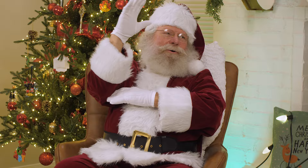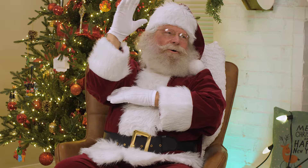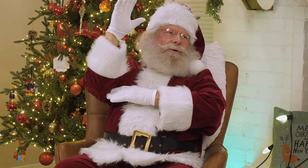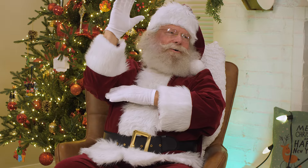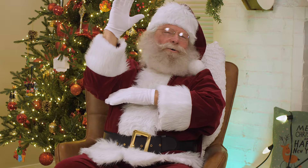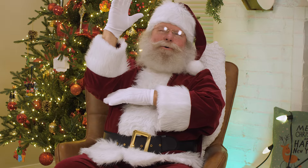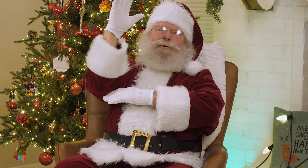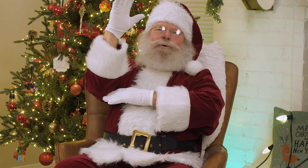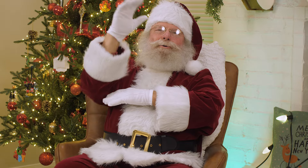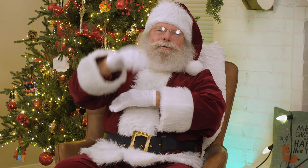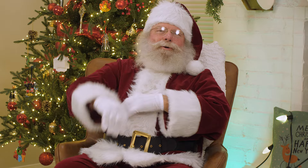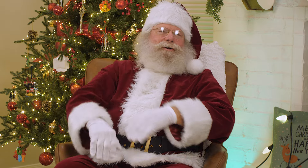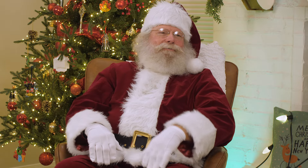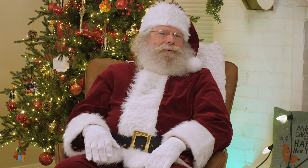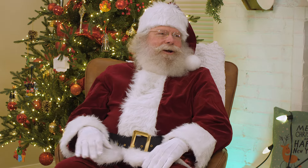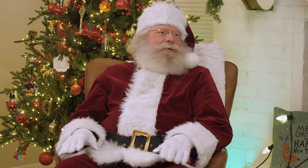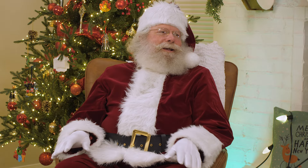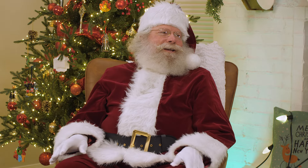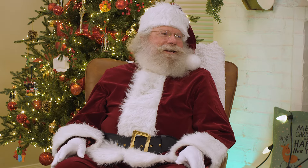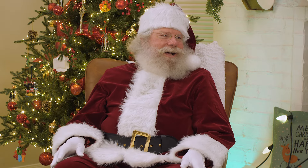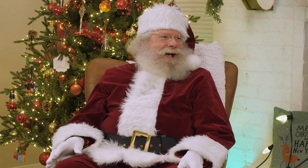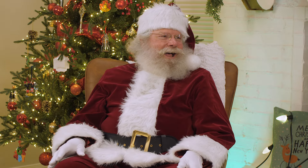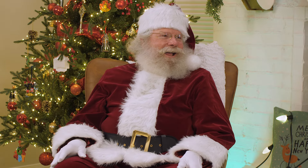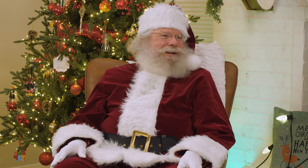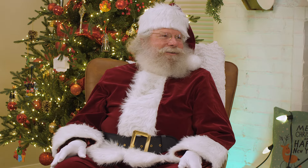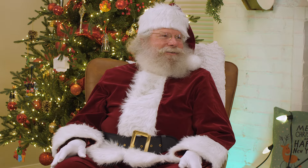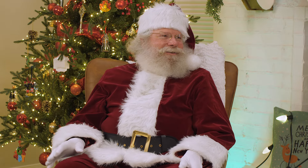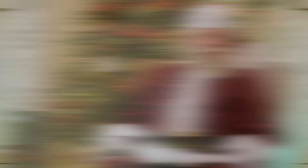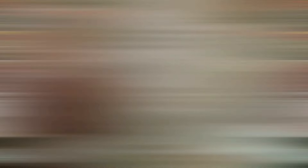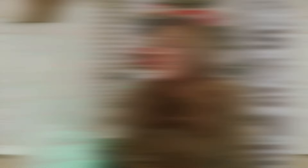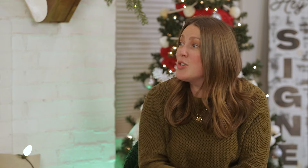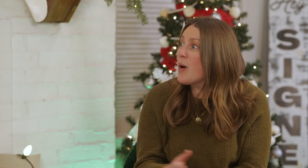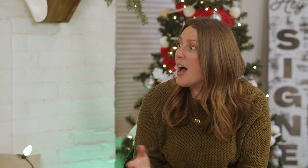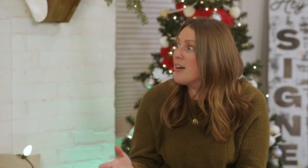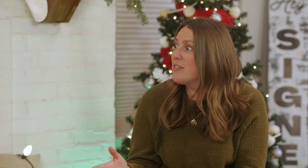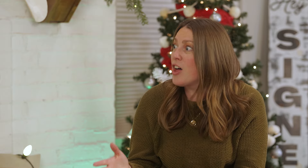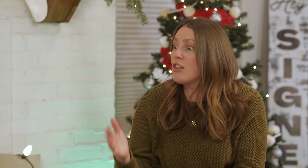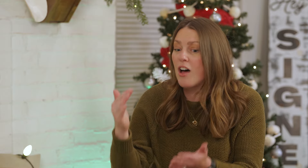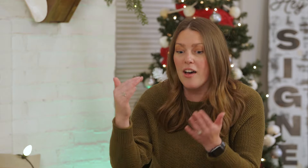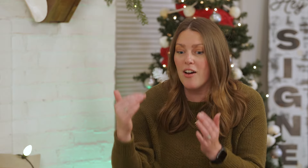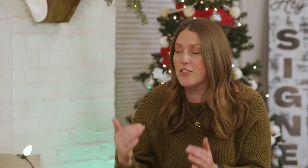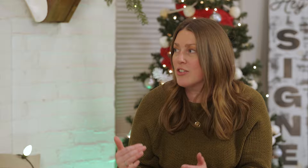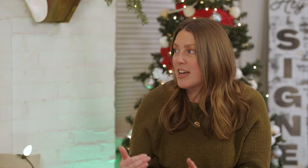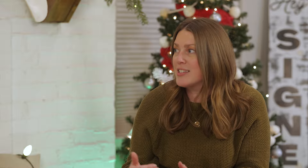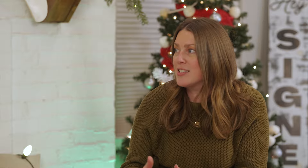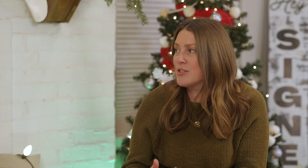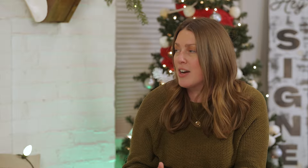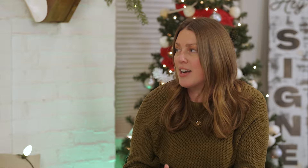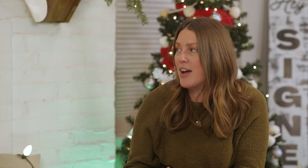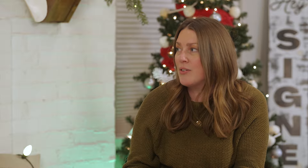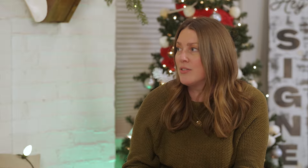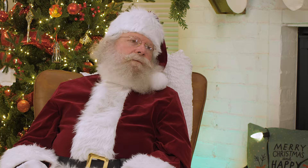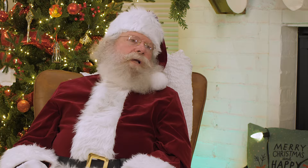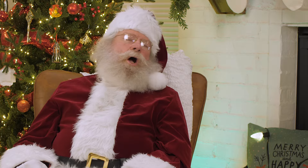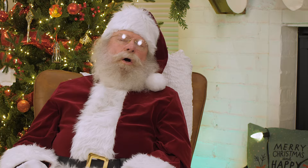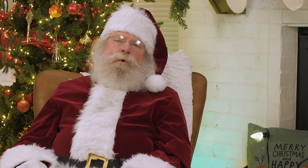HO HO HO Very nice! Do you have a lot on your nice list right now?